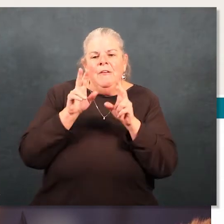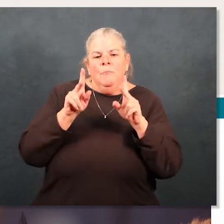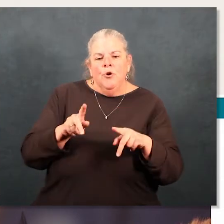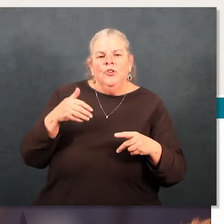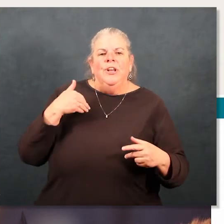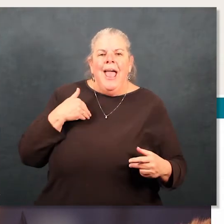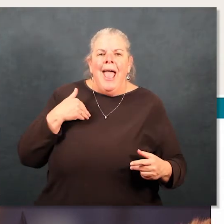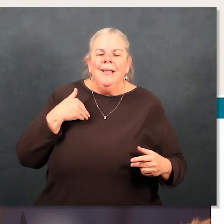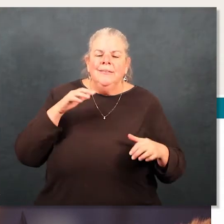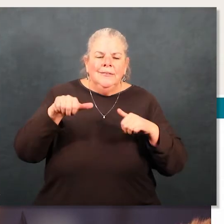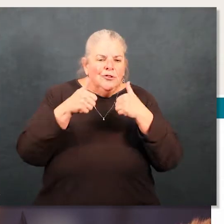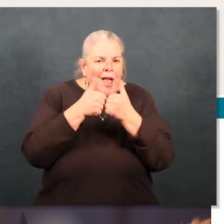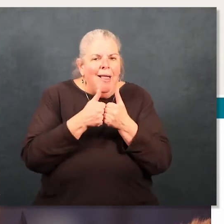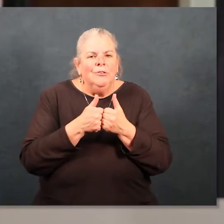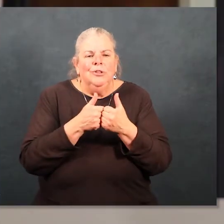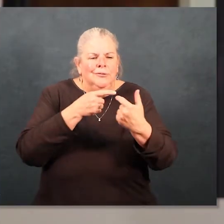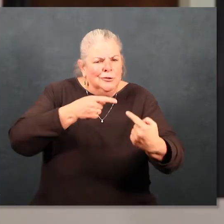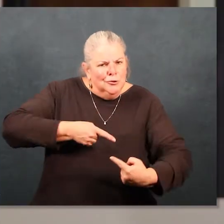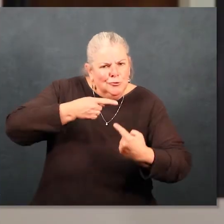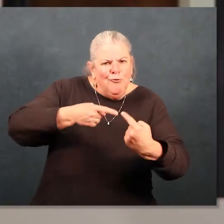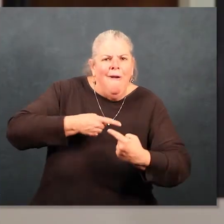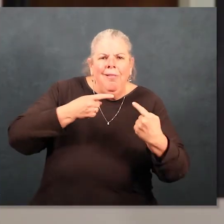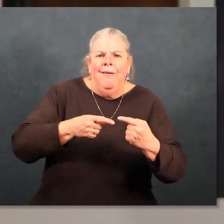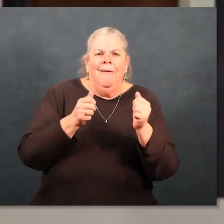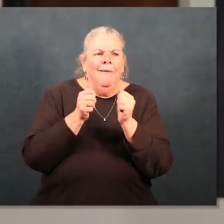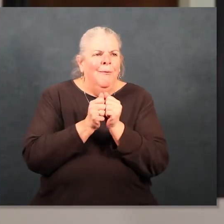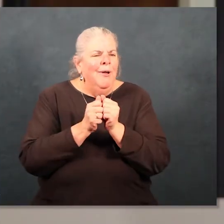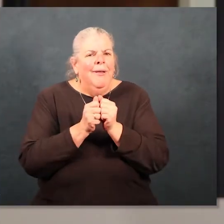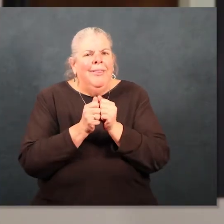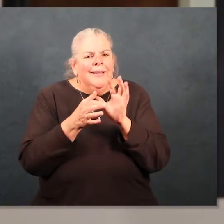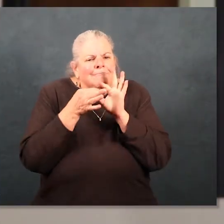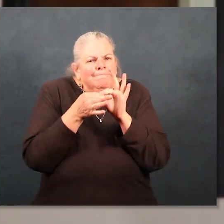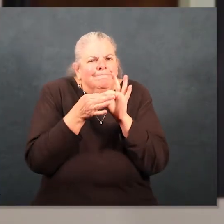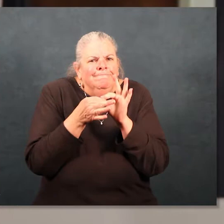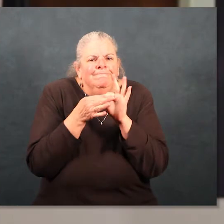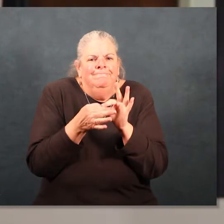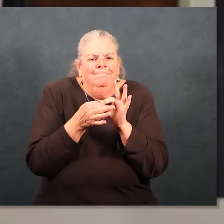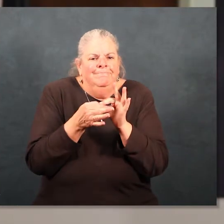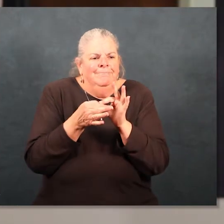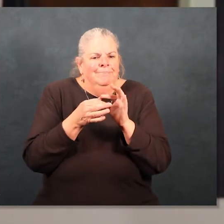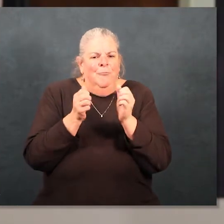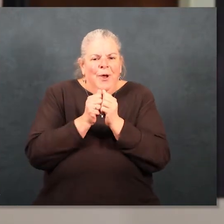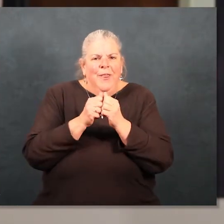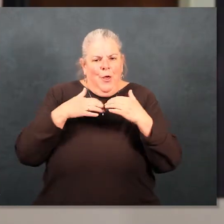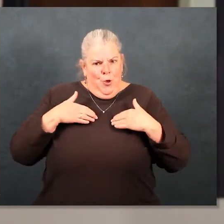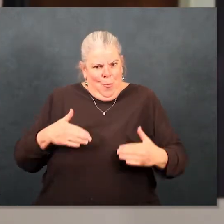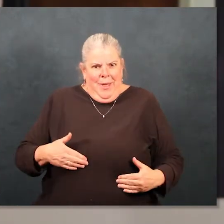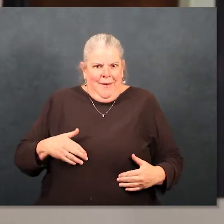challenges or struggles forming close relationships with humans, either because of past trauma